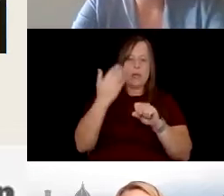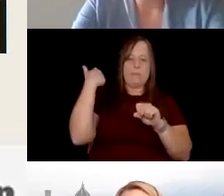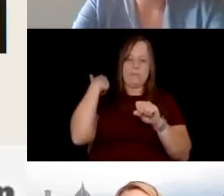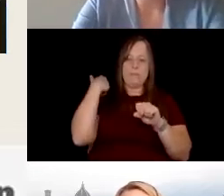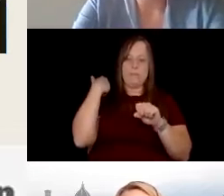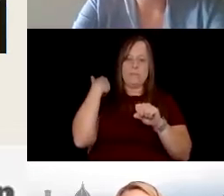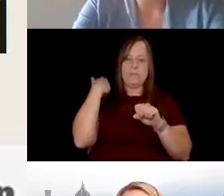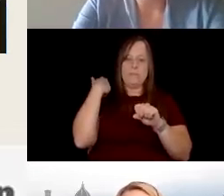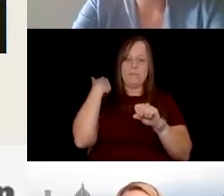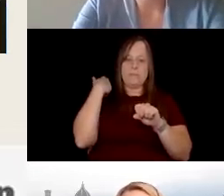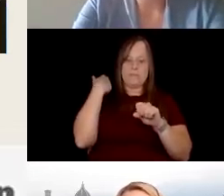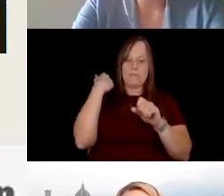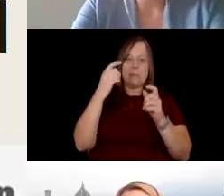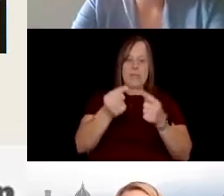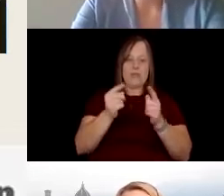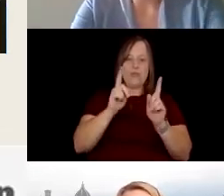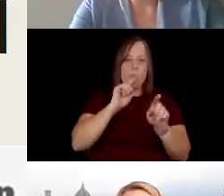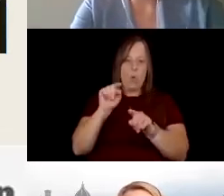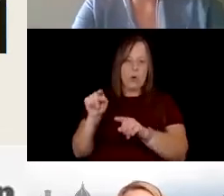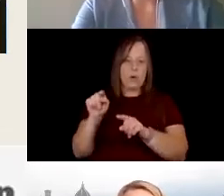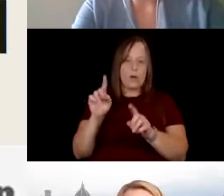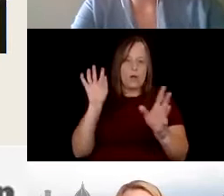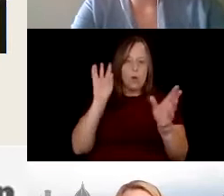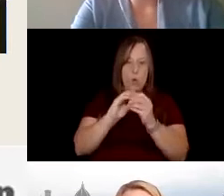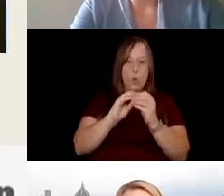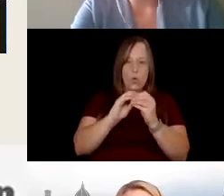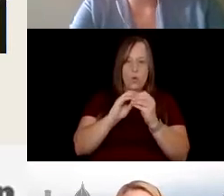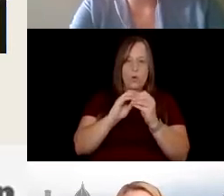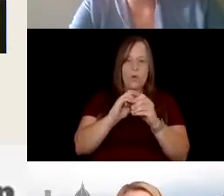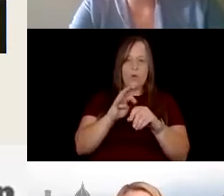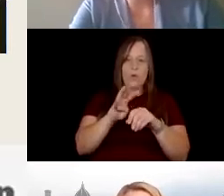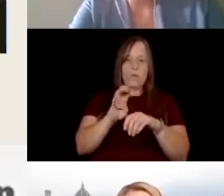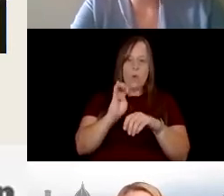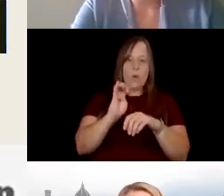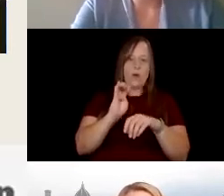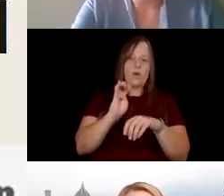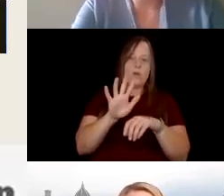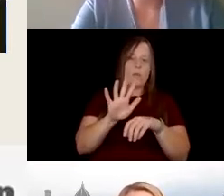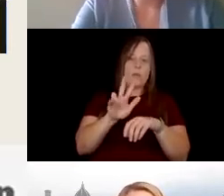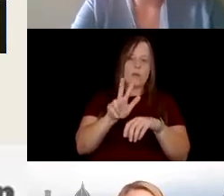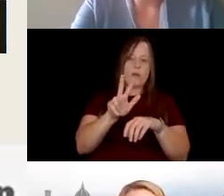20 years of these injuries that are being reported. So in total, that would be 430,720